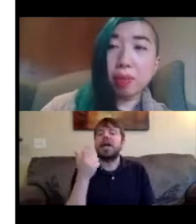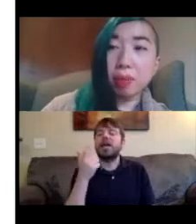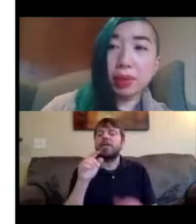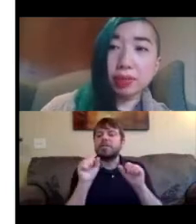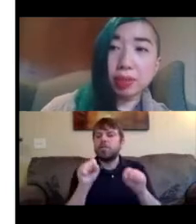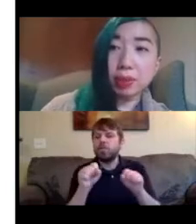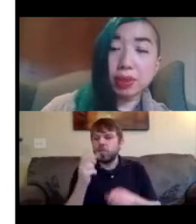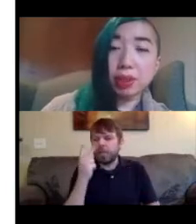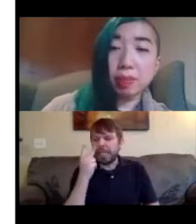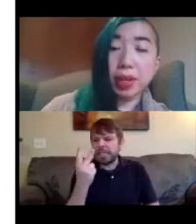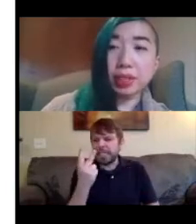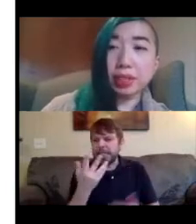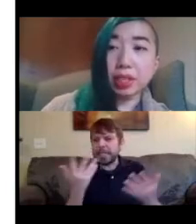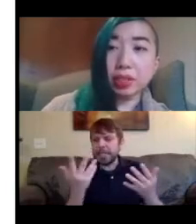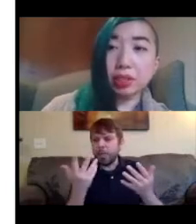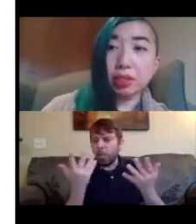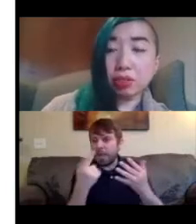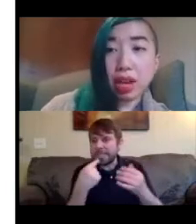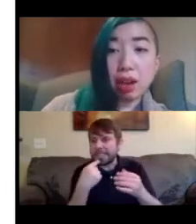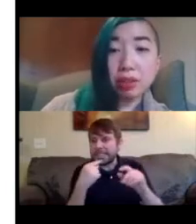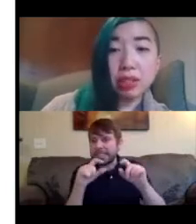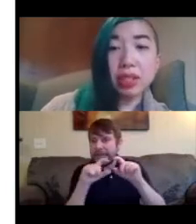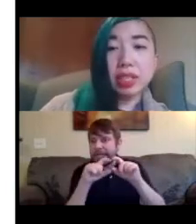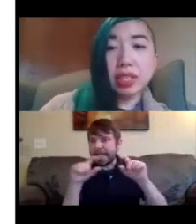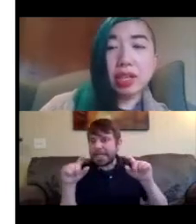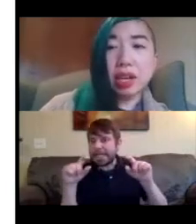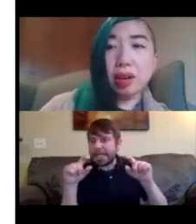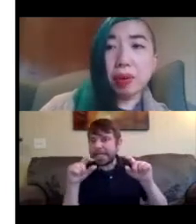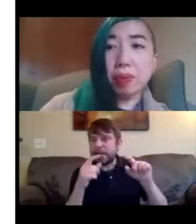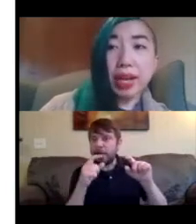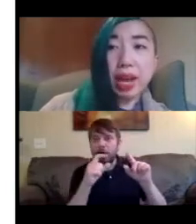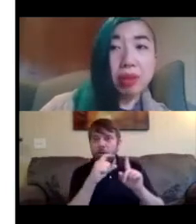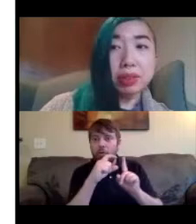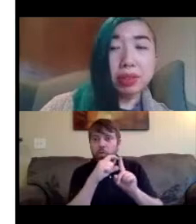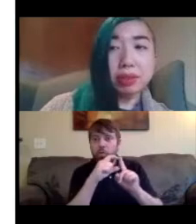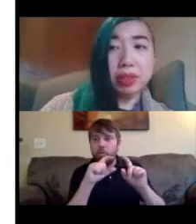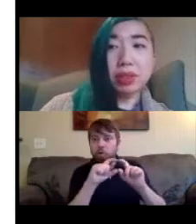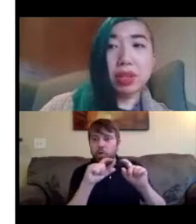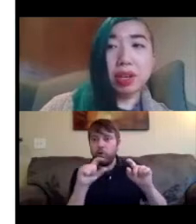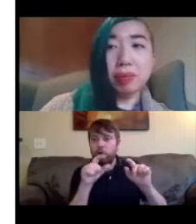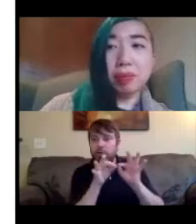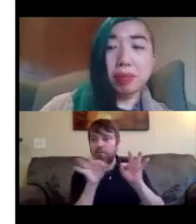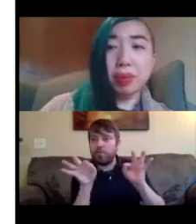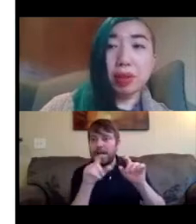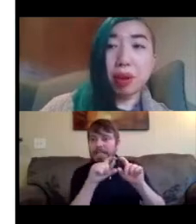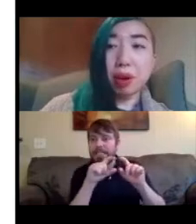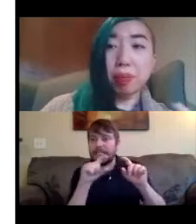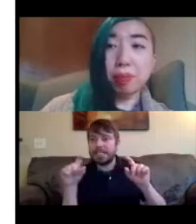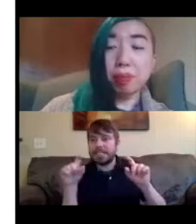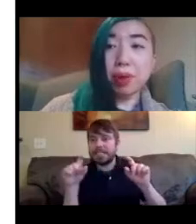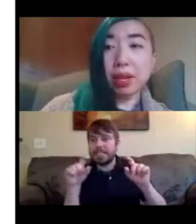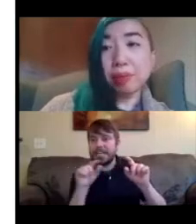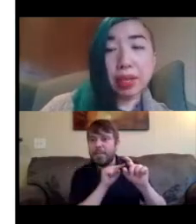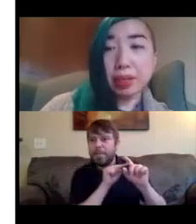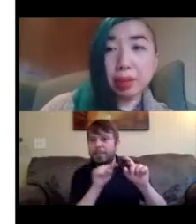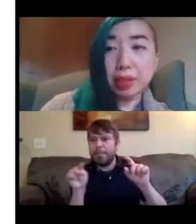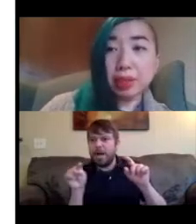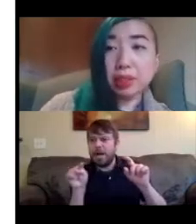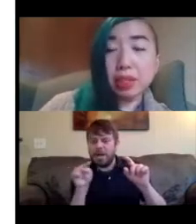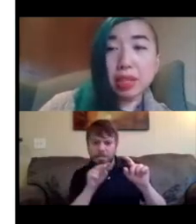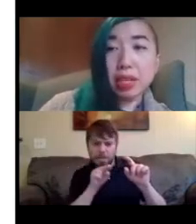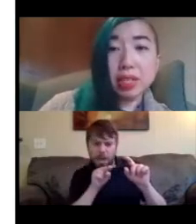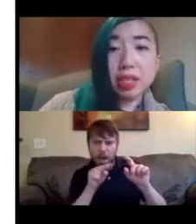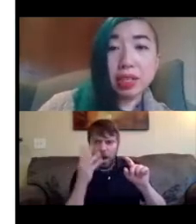what's visible but it's struck out. Whiteouts, which are white blank spaces in text,